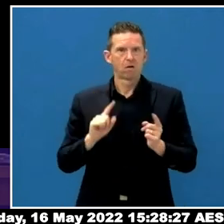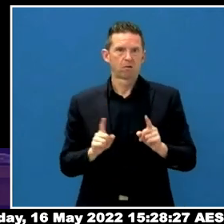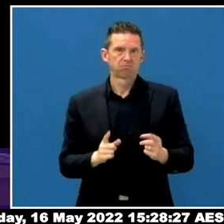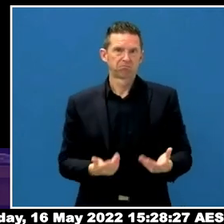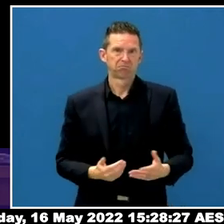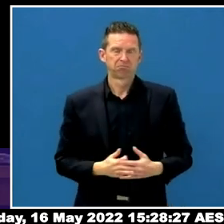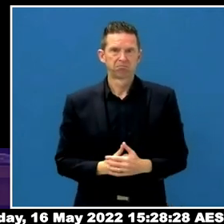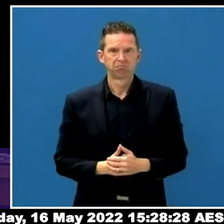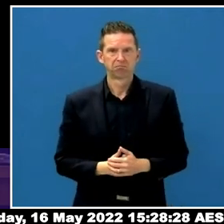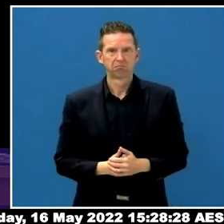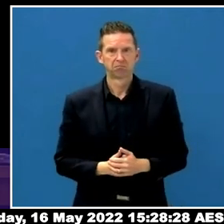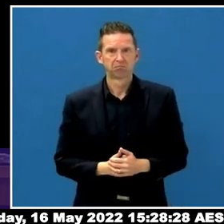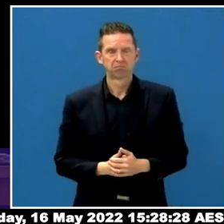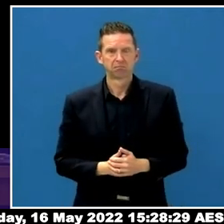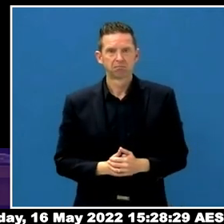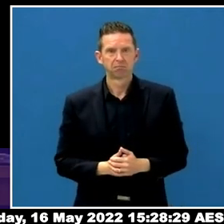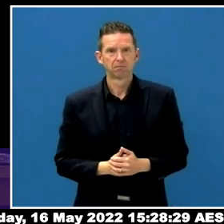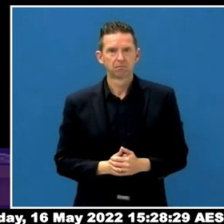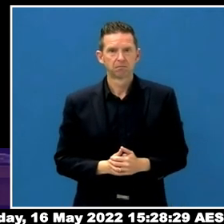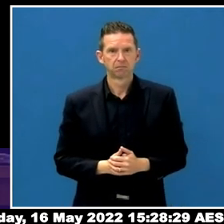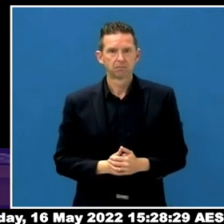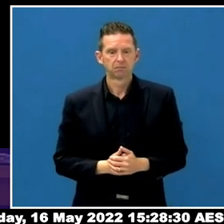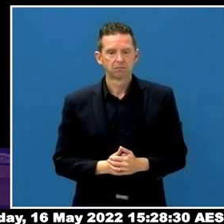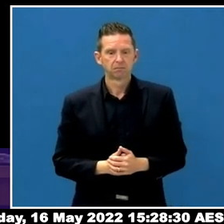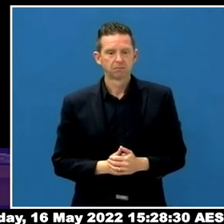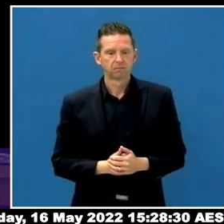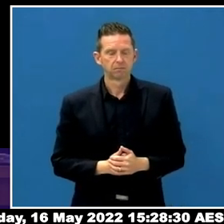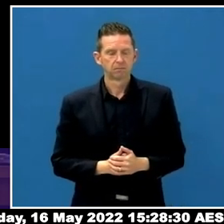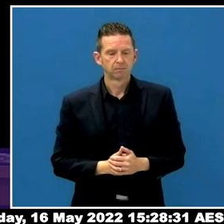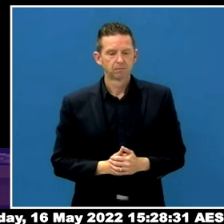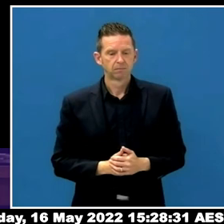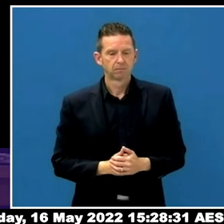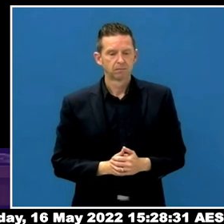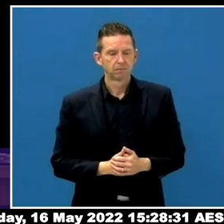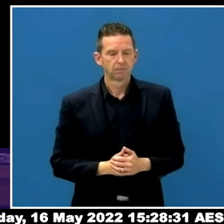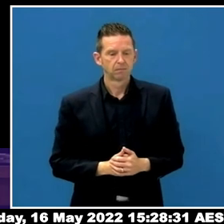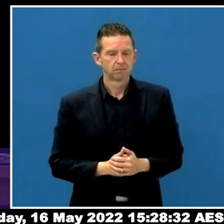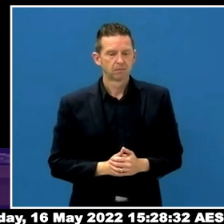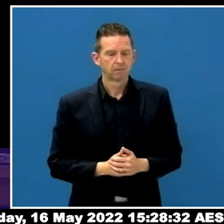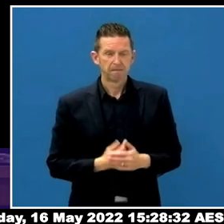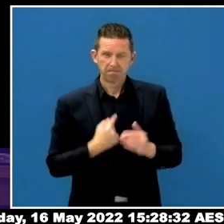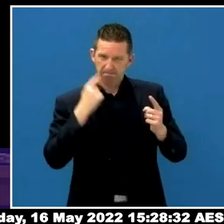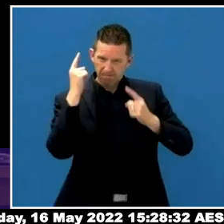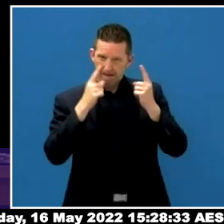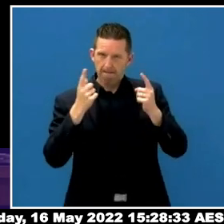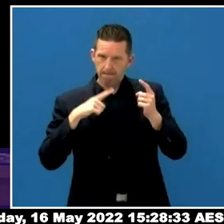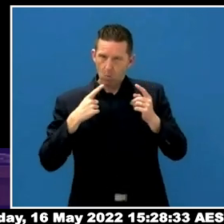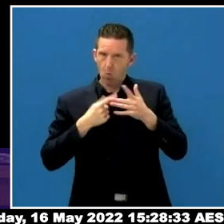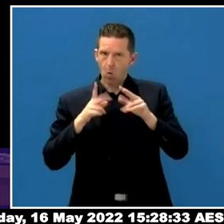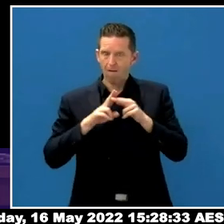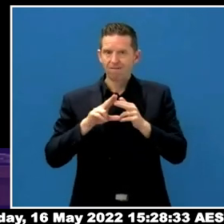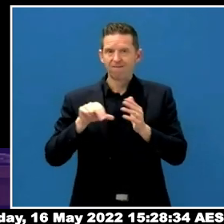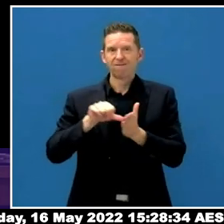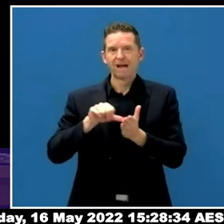Is it a result of those concerns around funding that he was withdrawn from Club Afford? Did that happen? SUZIE: Yes.